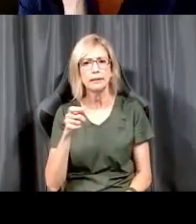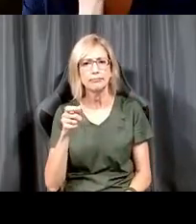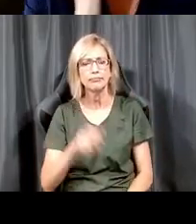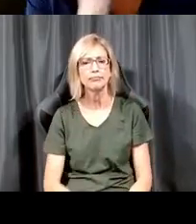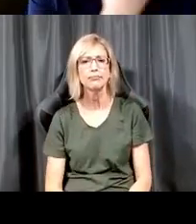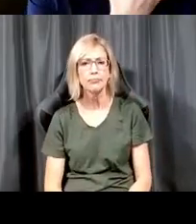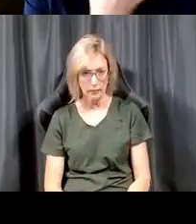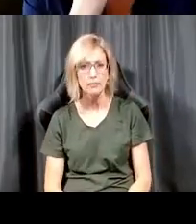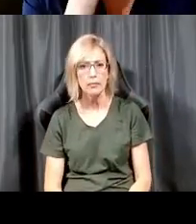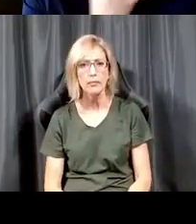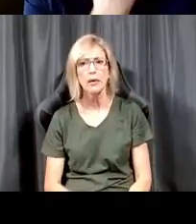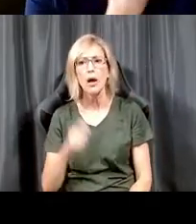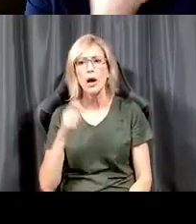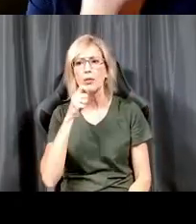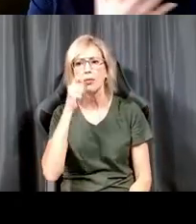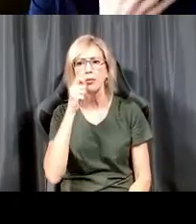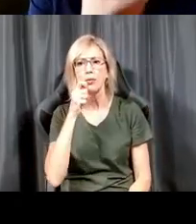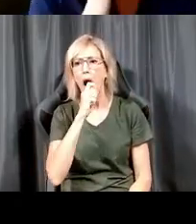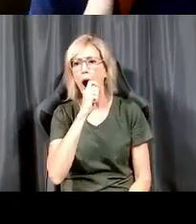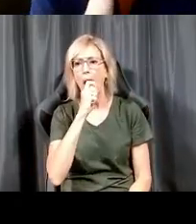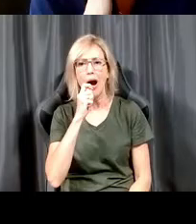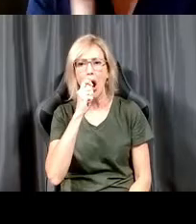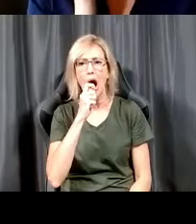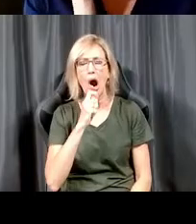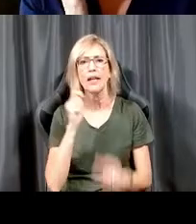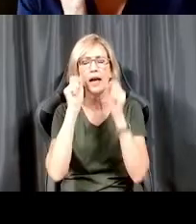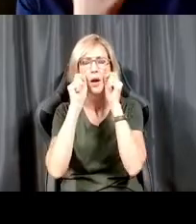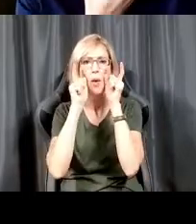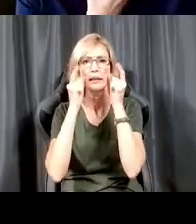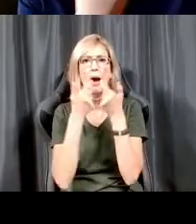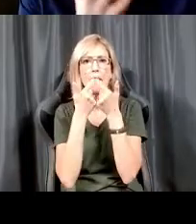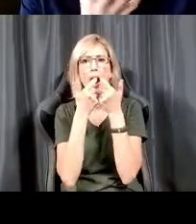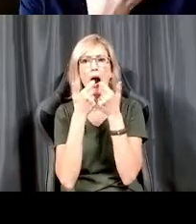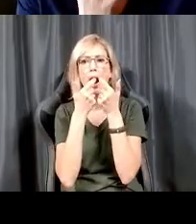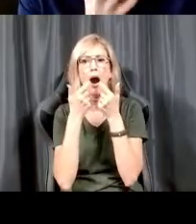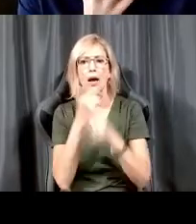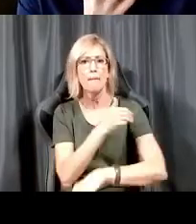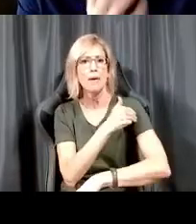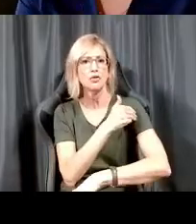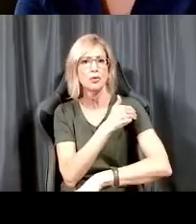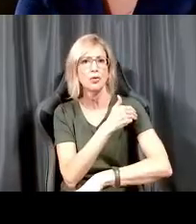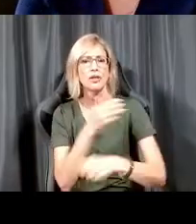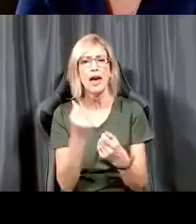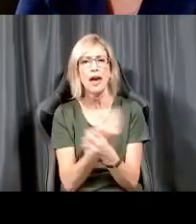So that stimulates everything inside of their mouth. Kind of wakes up all of the muscles and everything in their mouth.